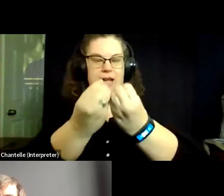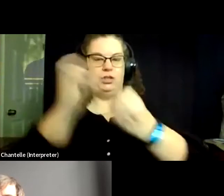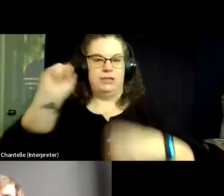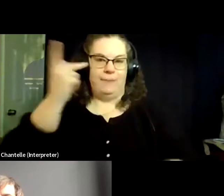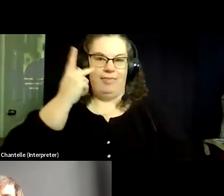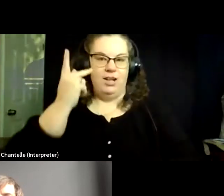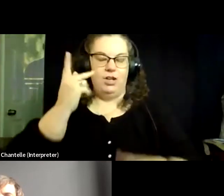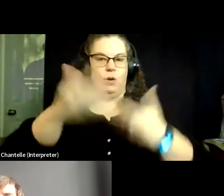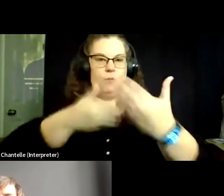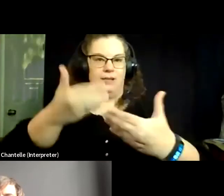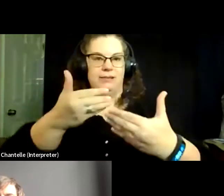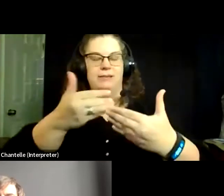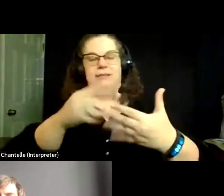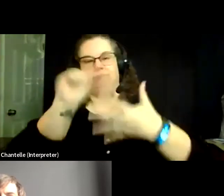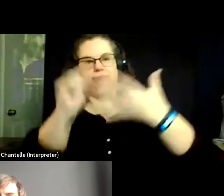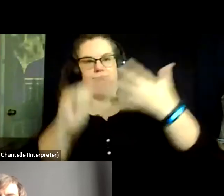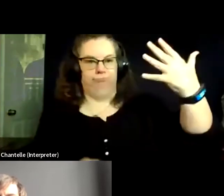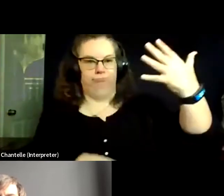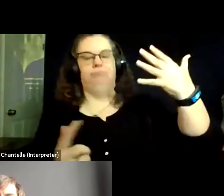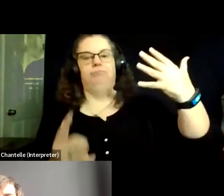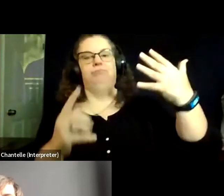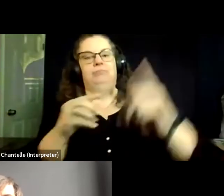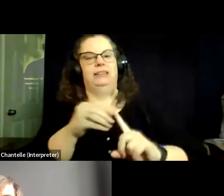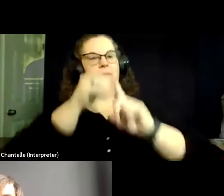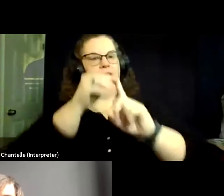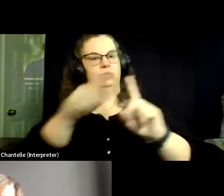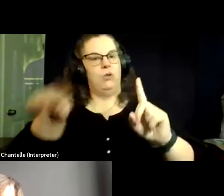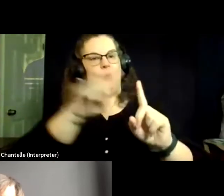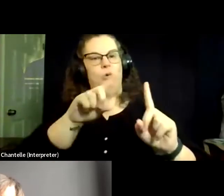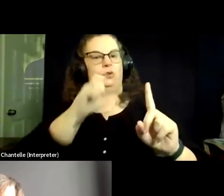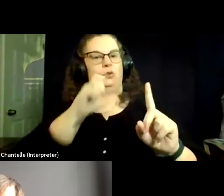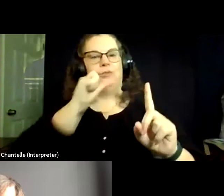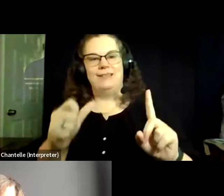processes etc., especially those who are disadvantaged, suffered